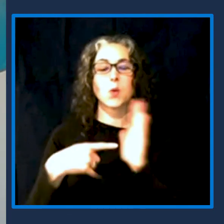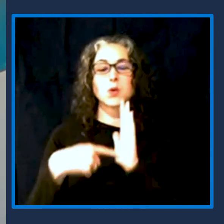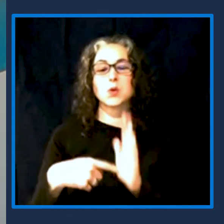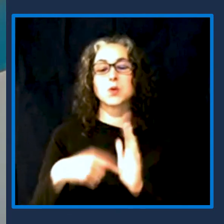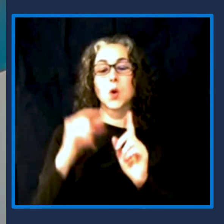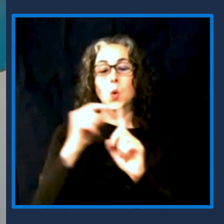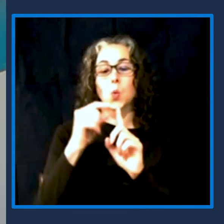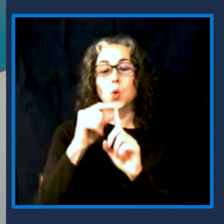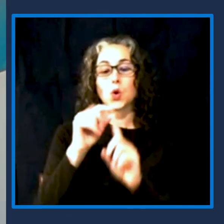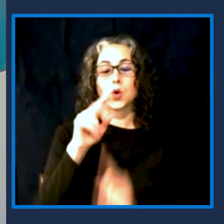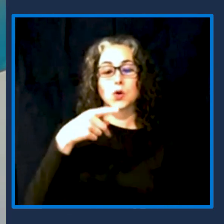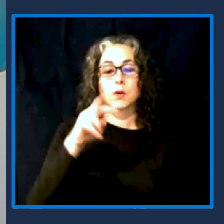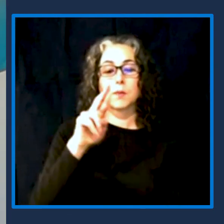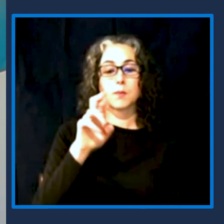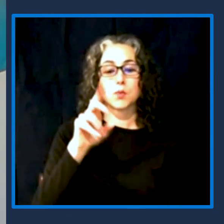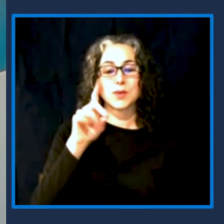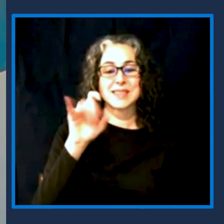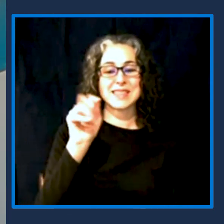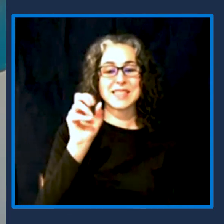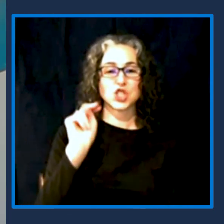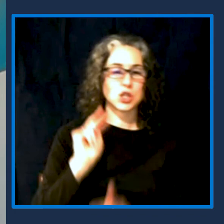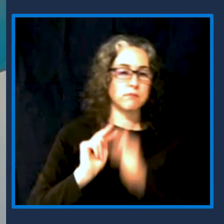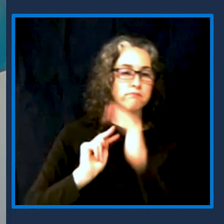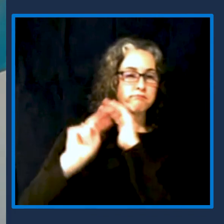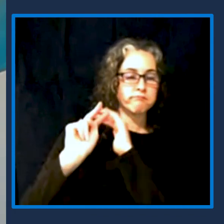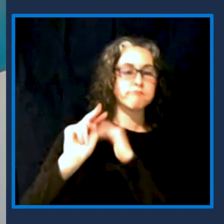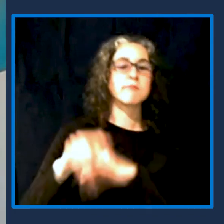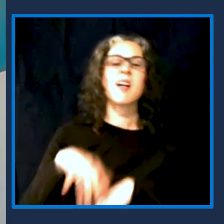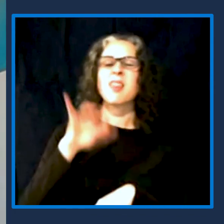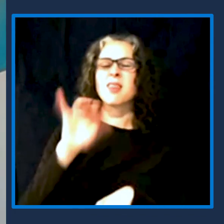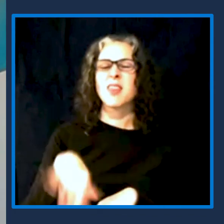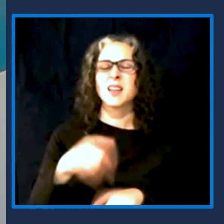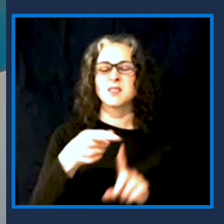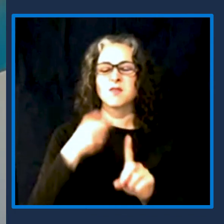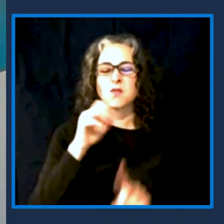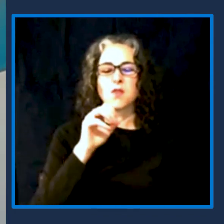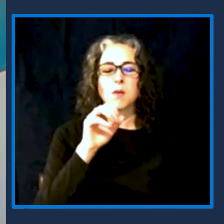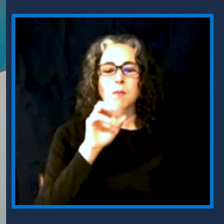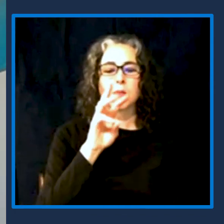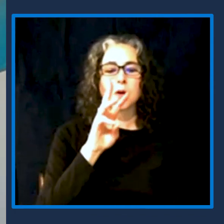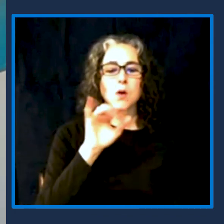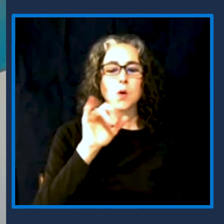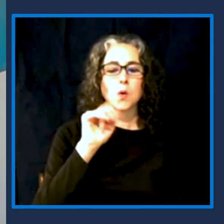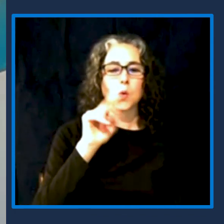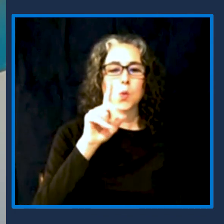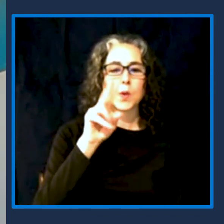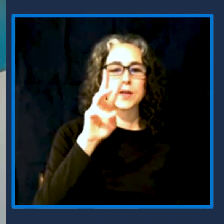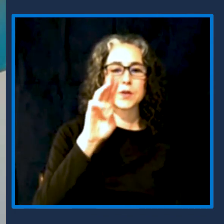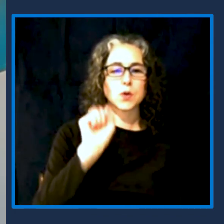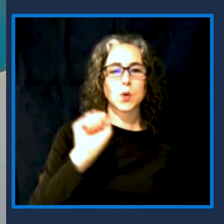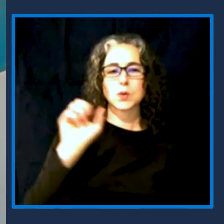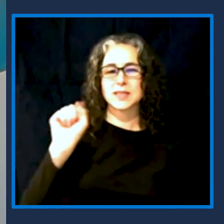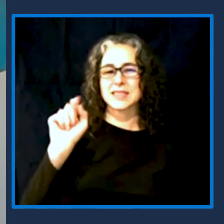which is a setting in windows settings and basically what it allows you to do is bring up